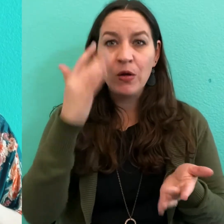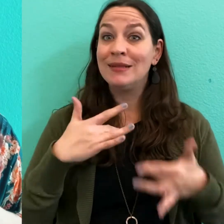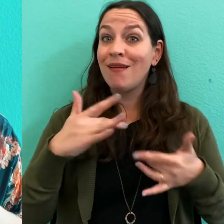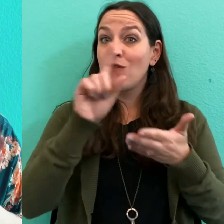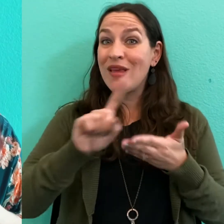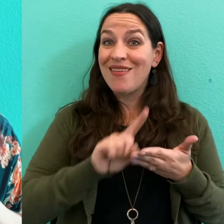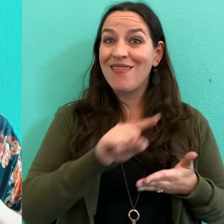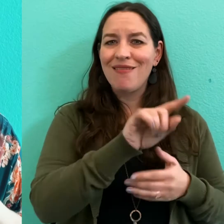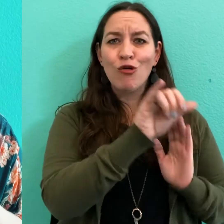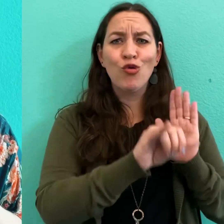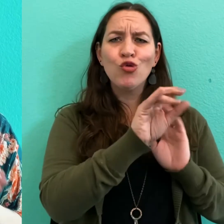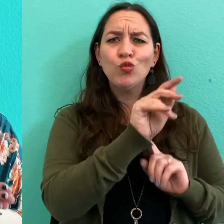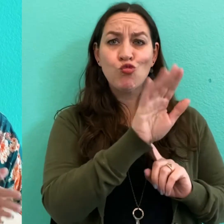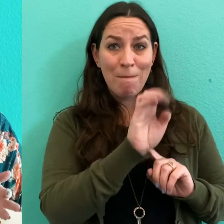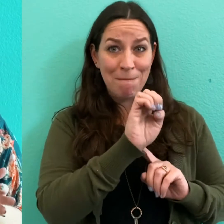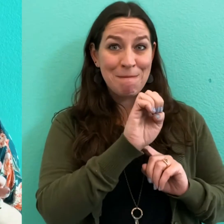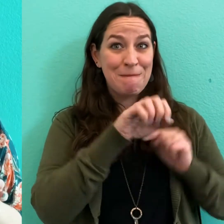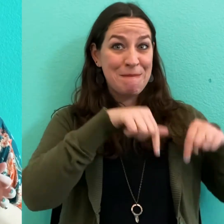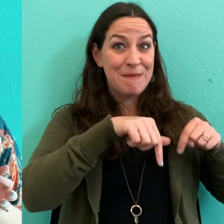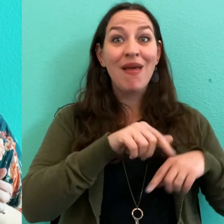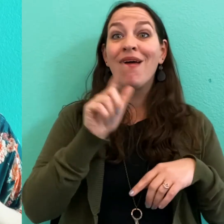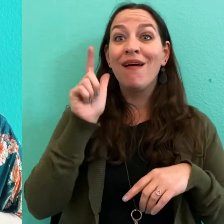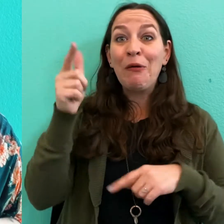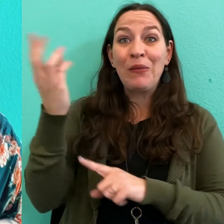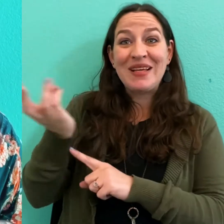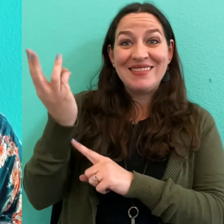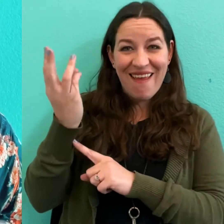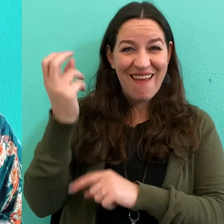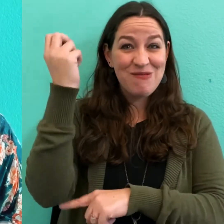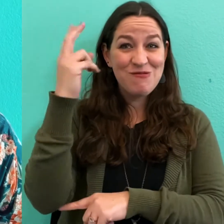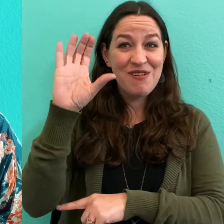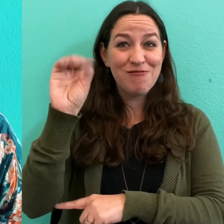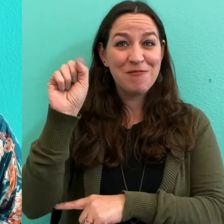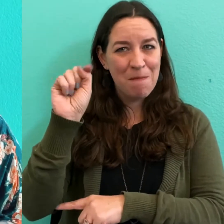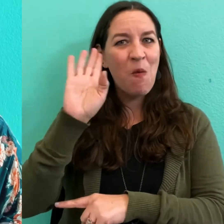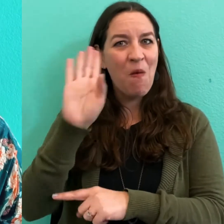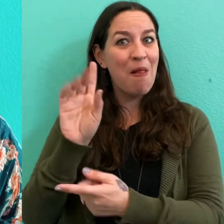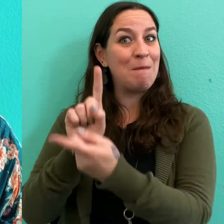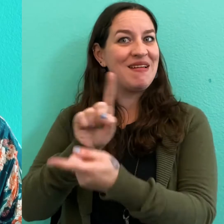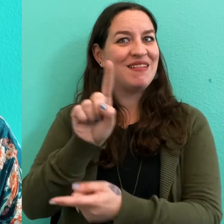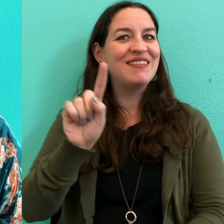video every week on a topic, and then we meet on Instagram Live on Wednesdays at noon to discuss those same topics.